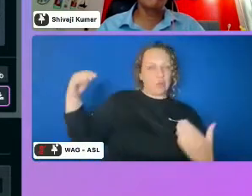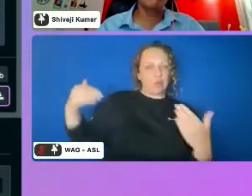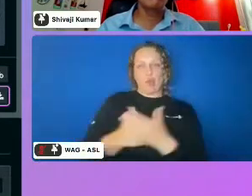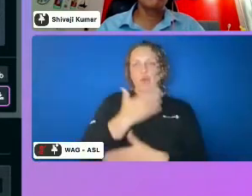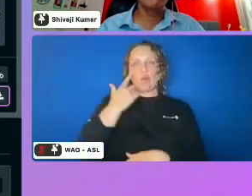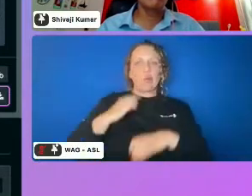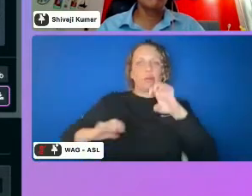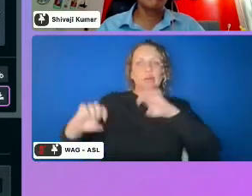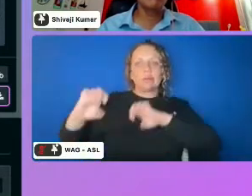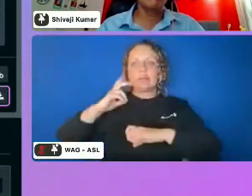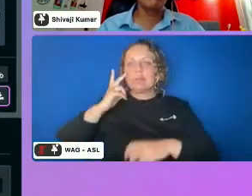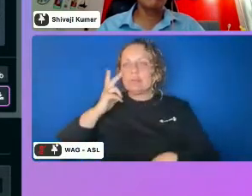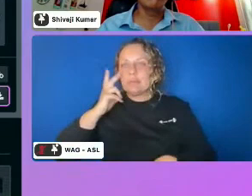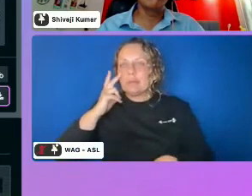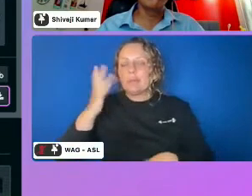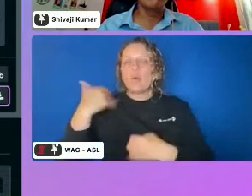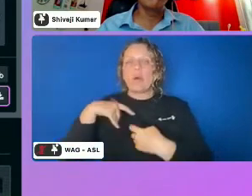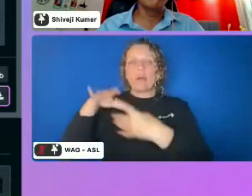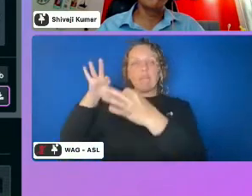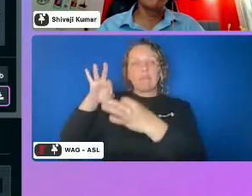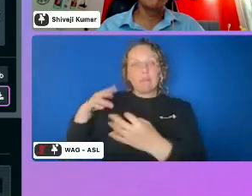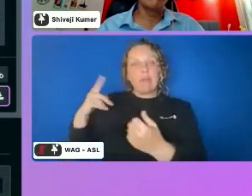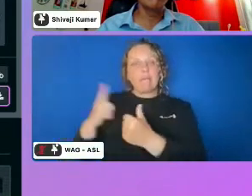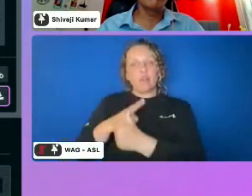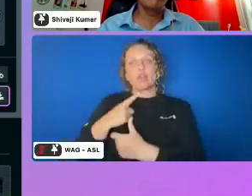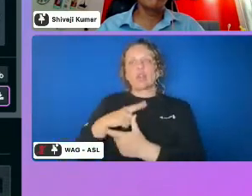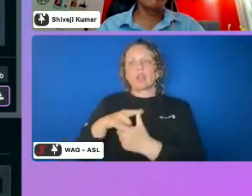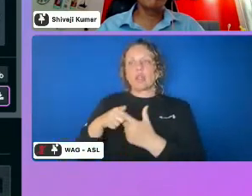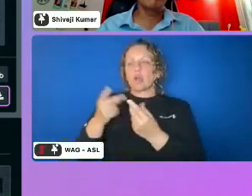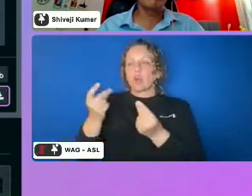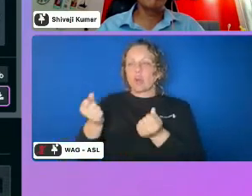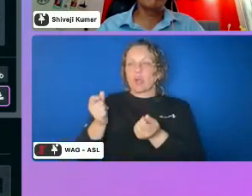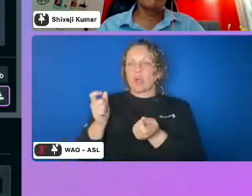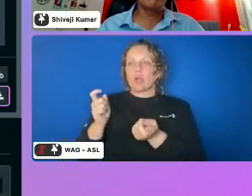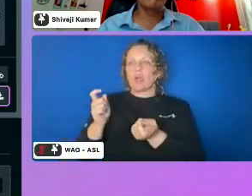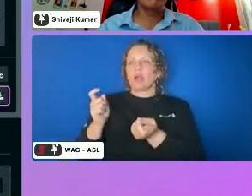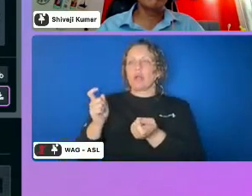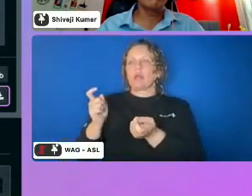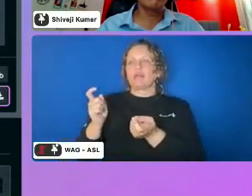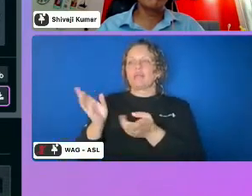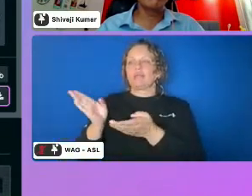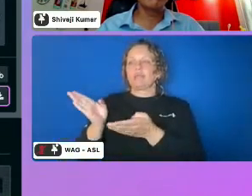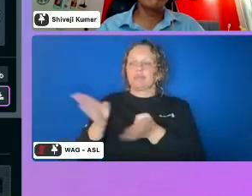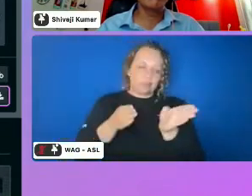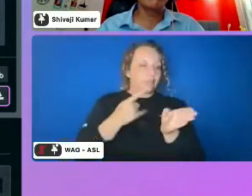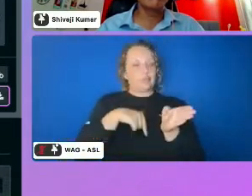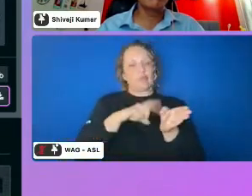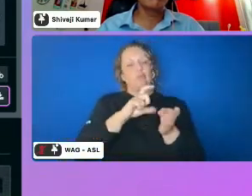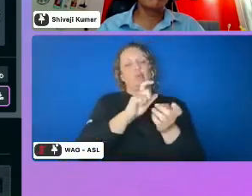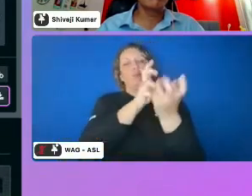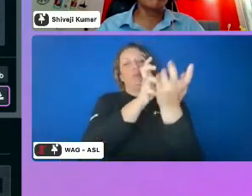and we want to get feedback, we wanna be able to quickly pivot to accommodate as many use cases as we see fit.